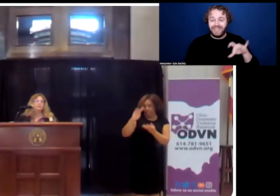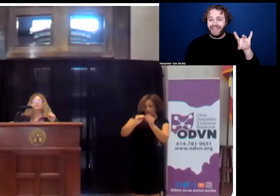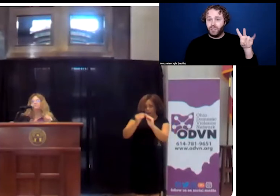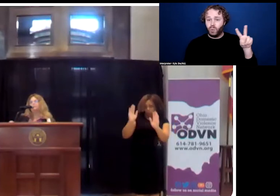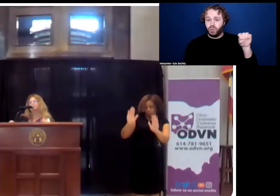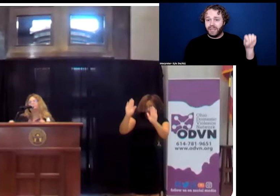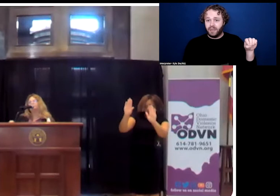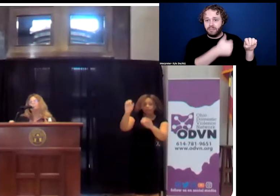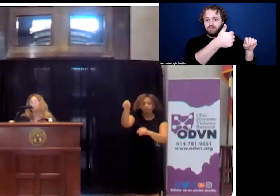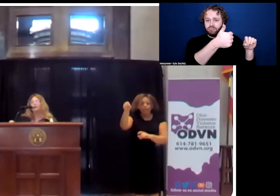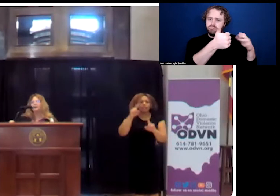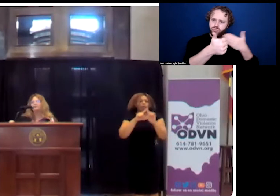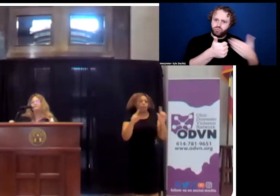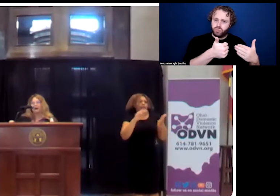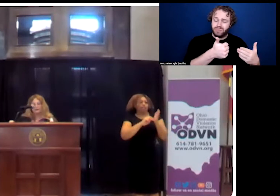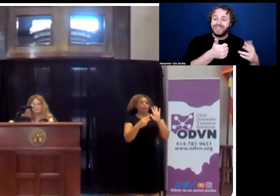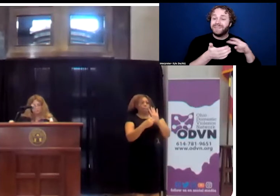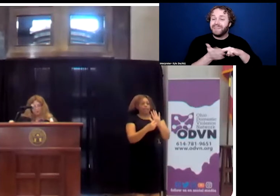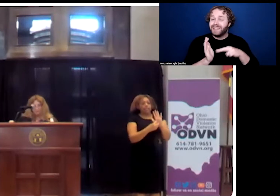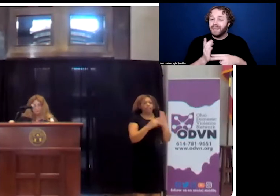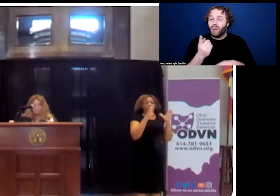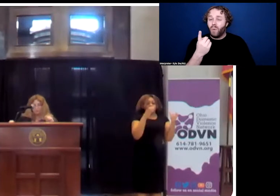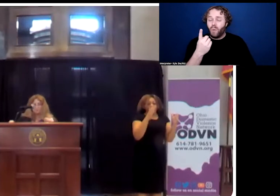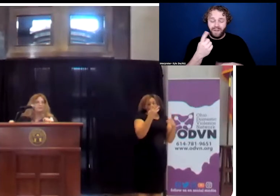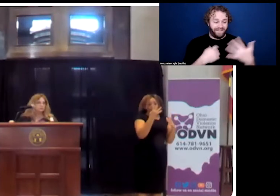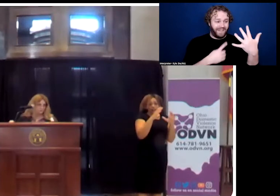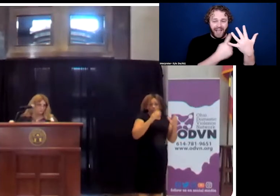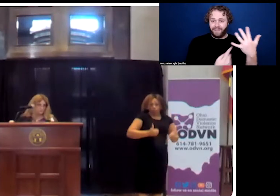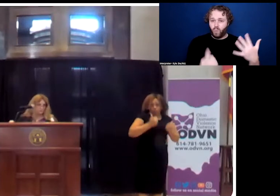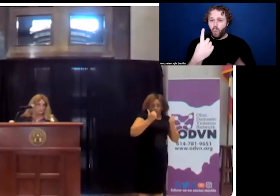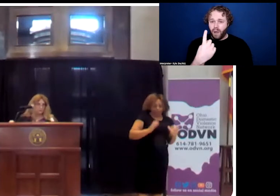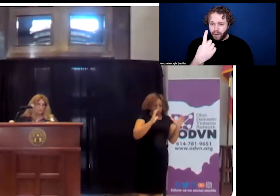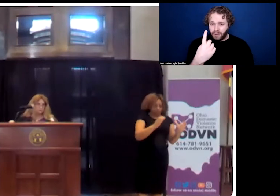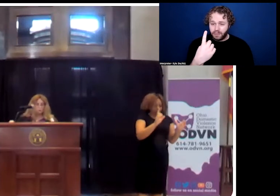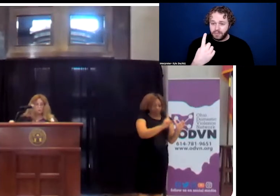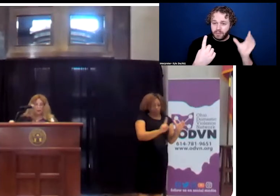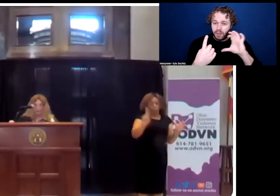But it means that nearly one in five survivors who are seeking shelter get turned away.